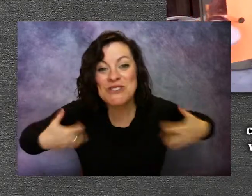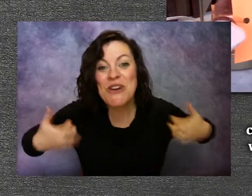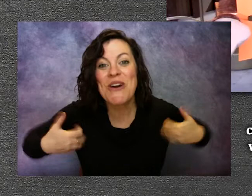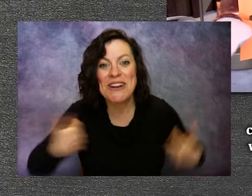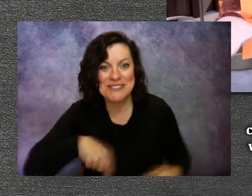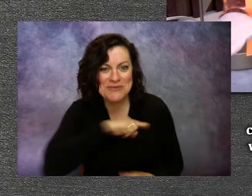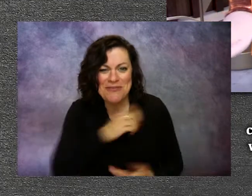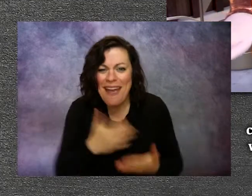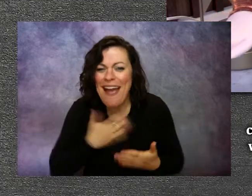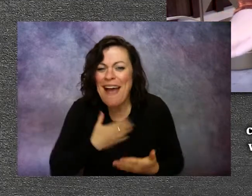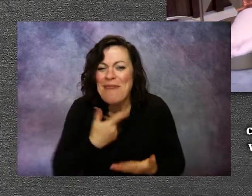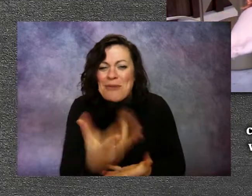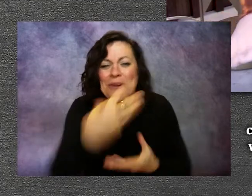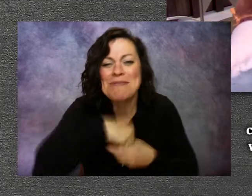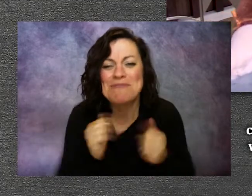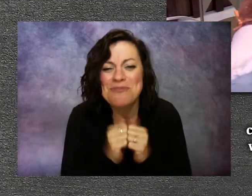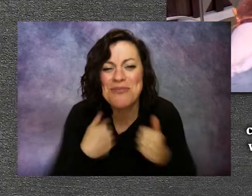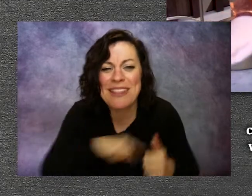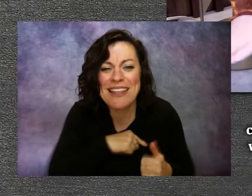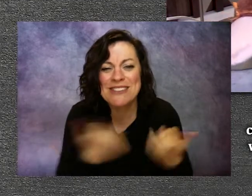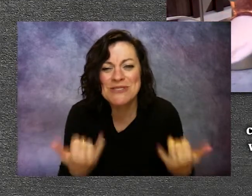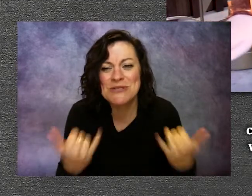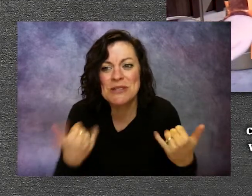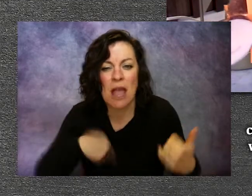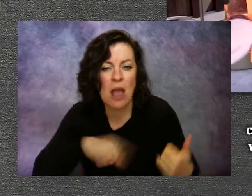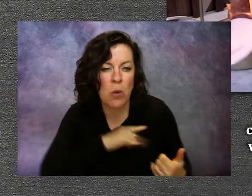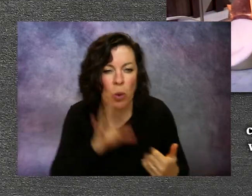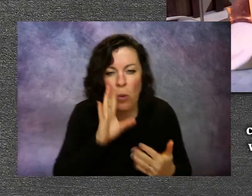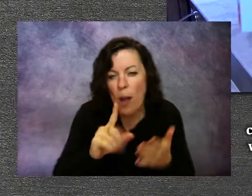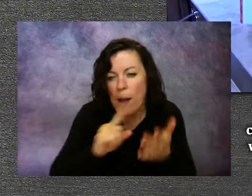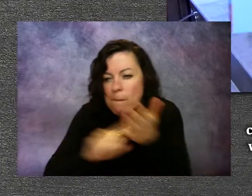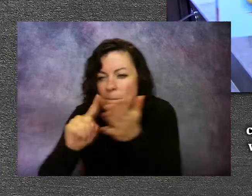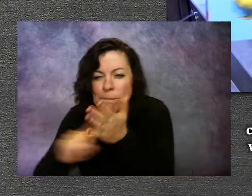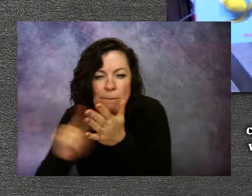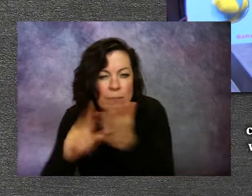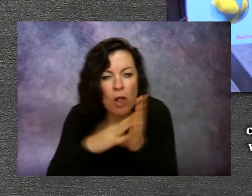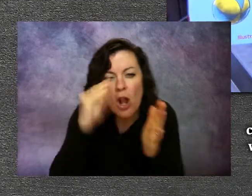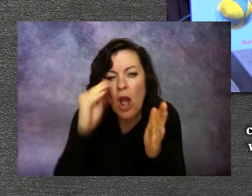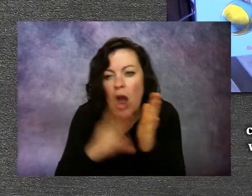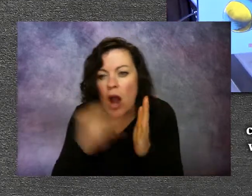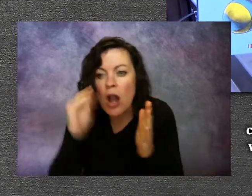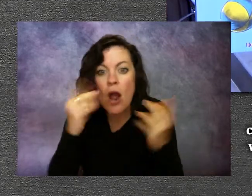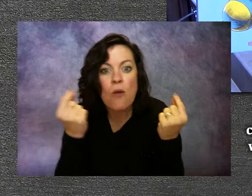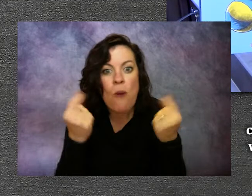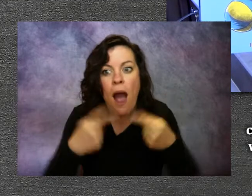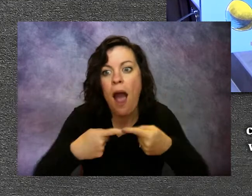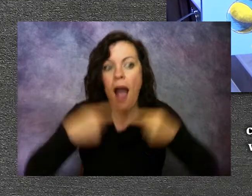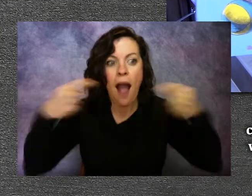as we explore the world of opposites. Hey, George brought a book for us to share today,